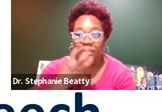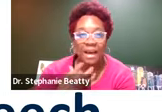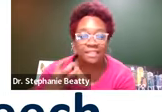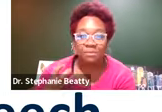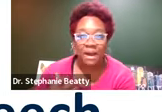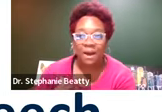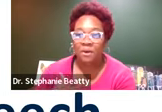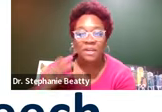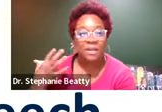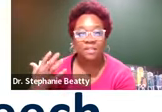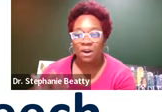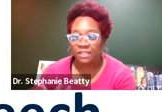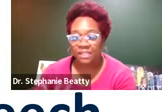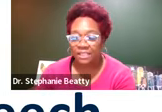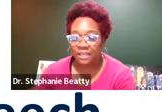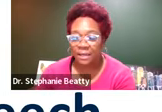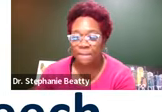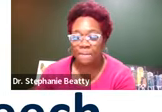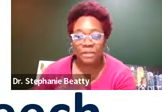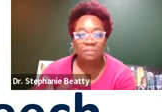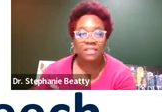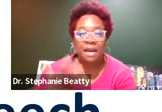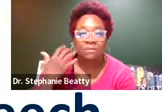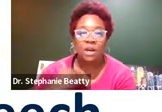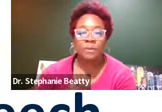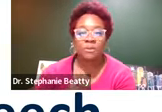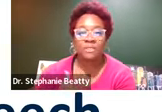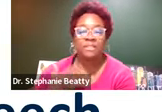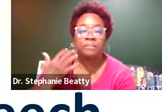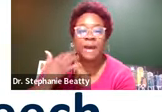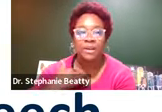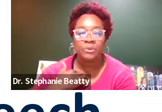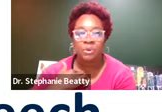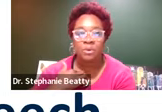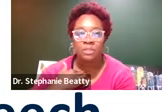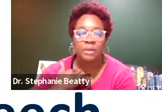It blocks his mouth, it's hard to see. Some sounds are produced at the back of the throat